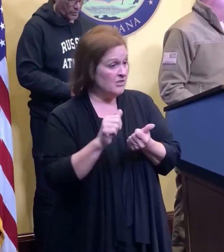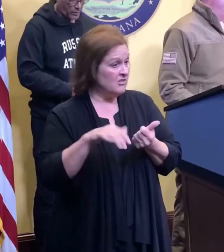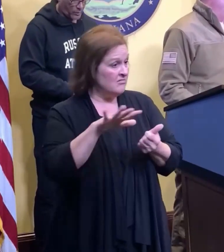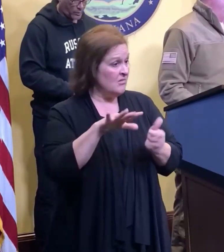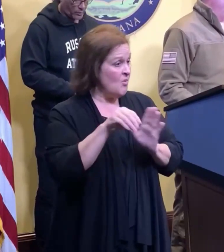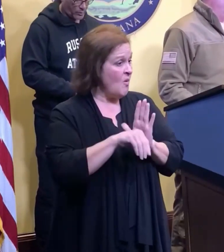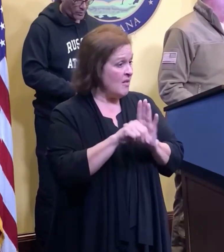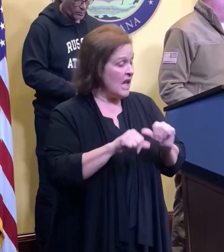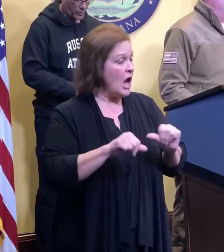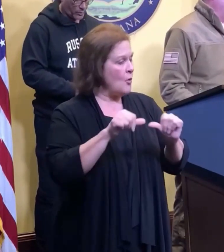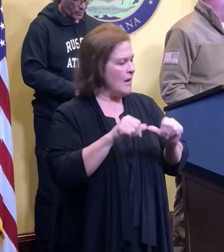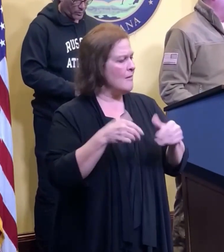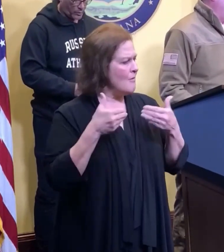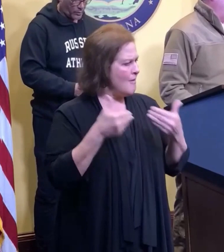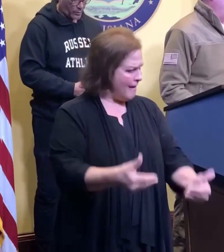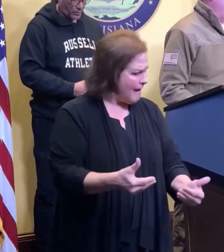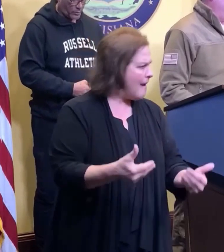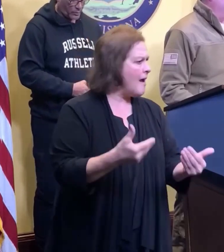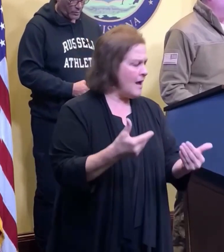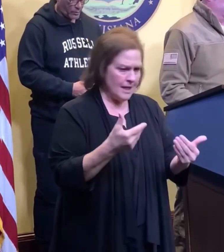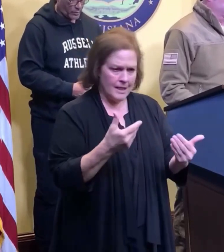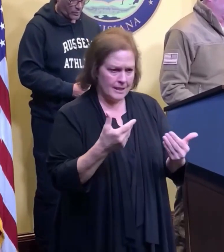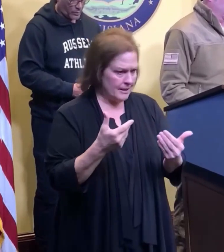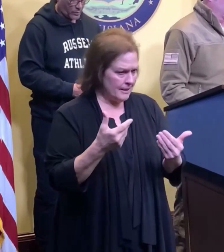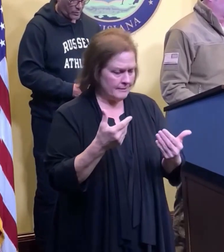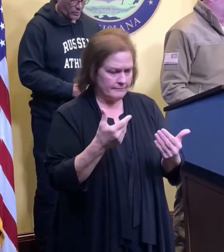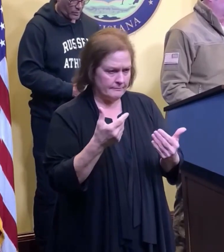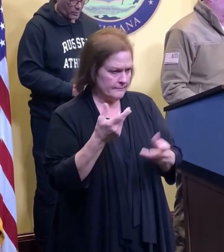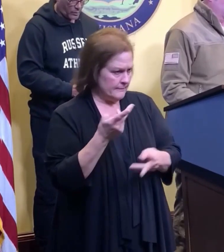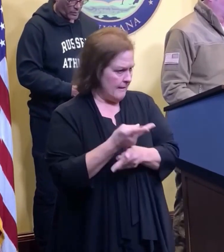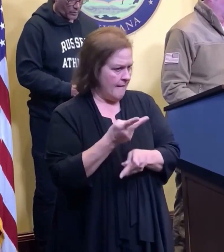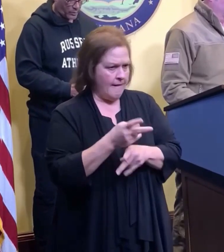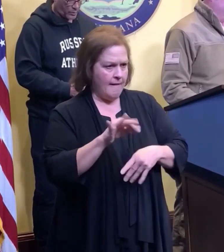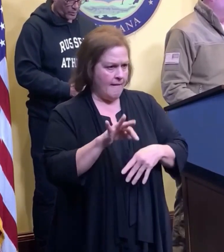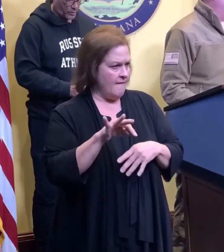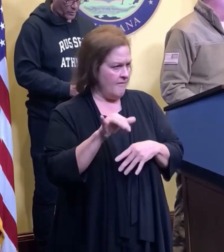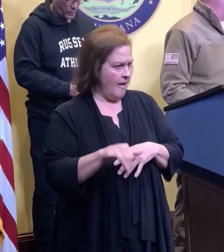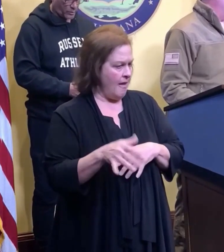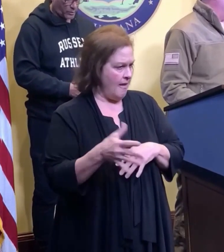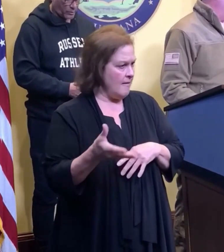to you know start mitigating that while we have this uh this what appears to be stable